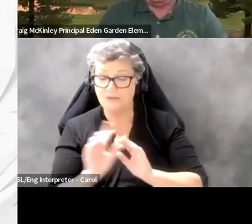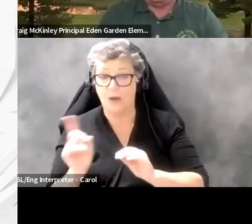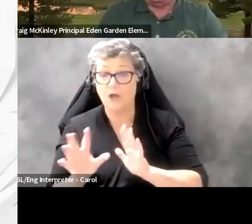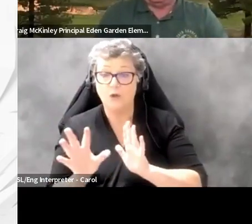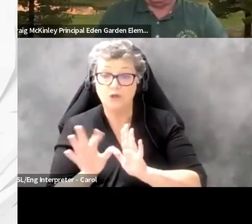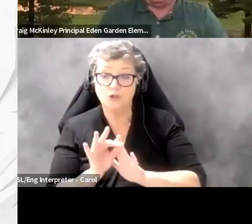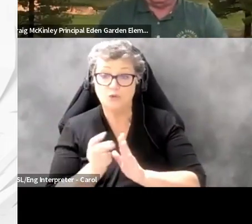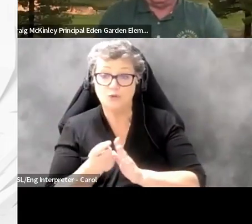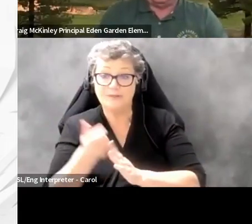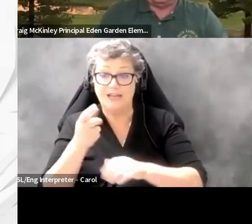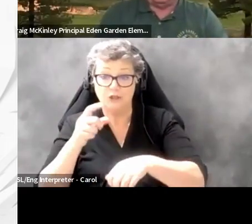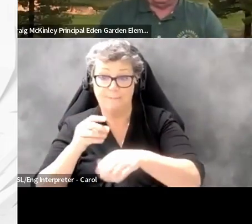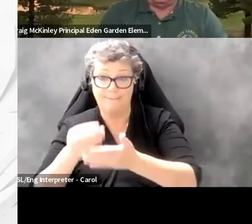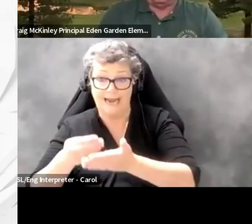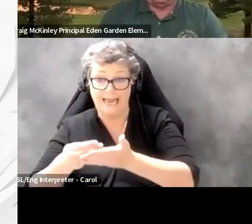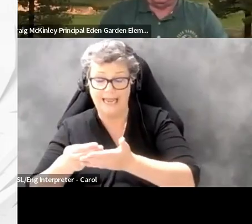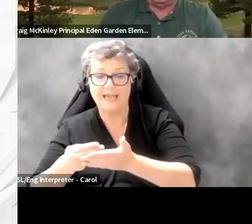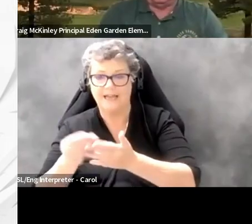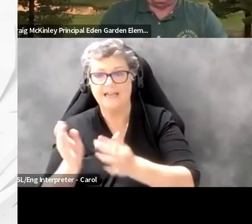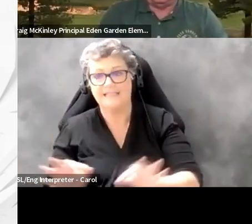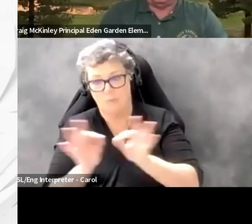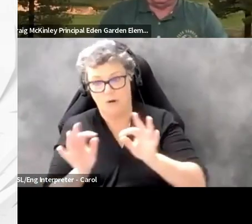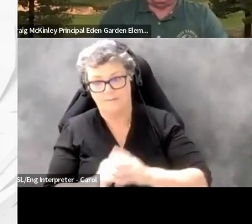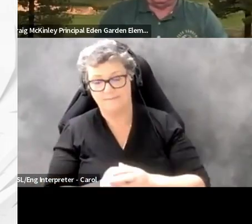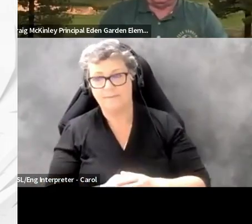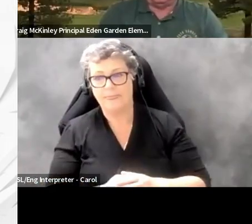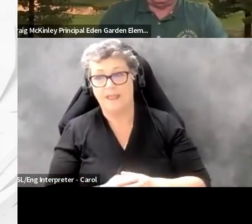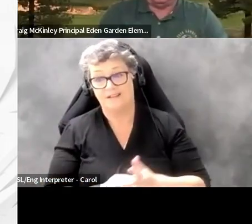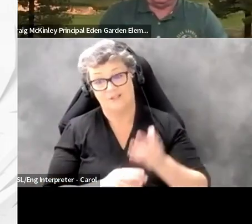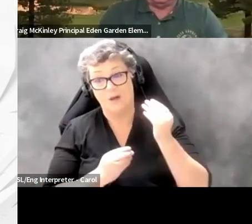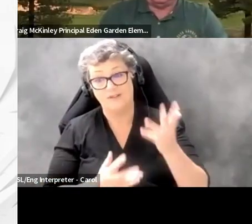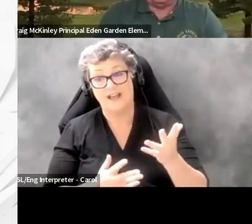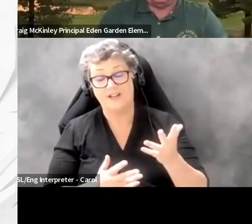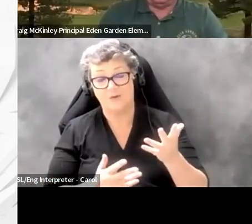your money is the hugely important thing. So I will tell you that after lots of research and